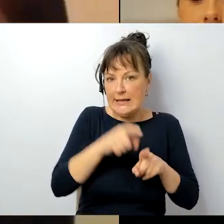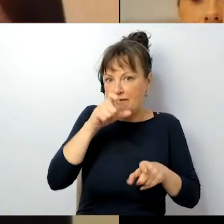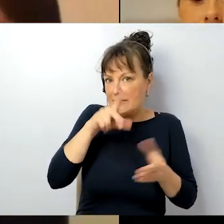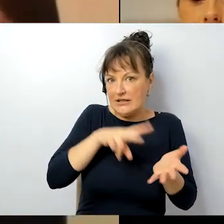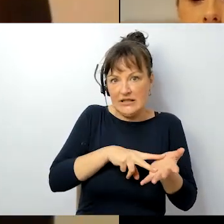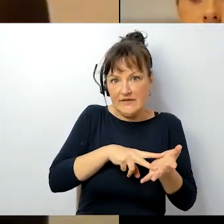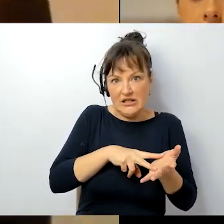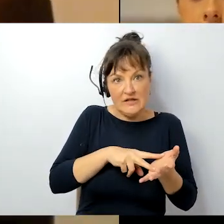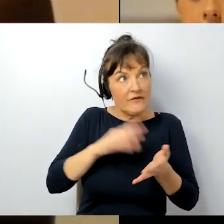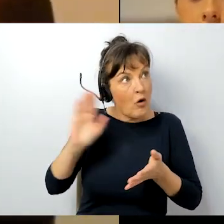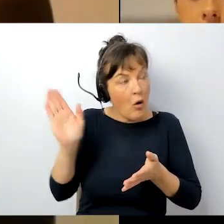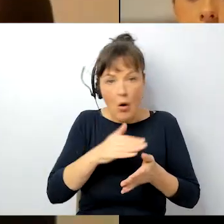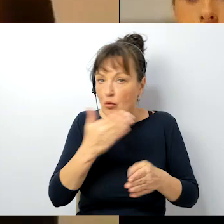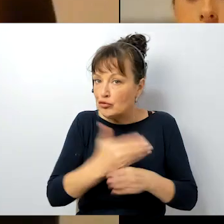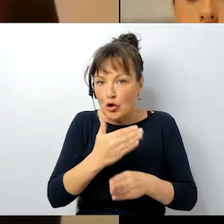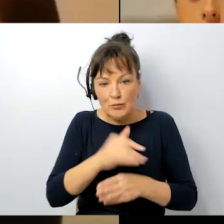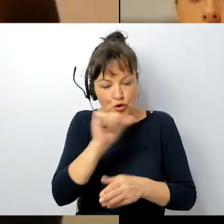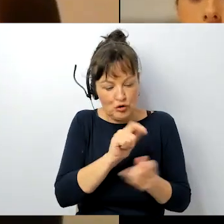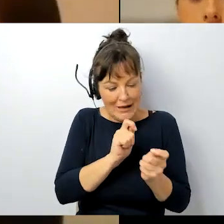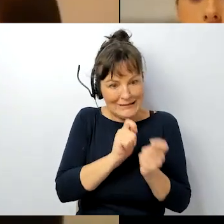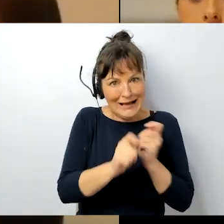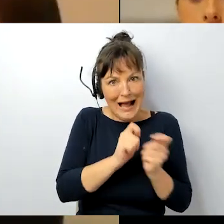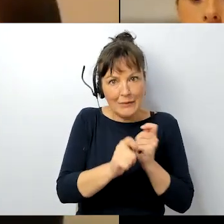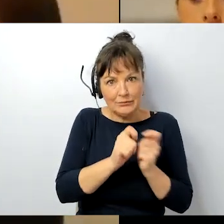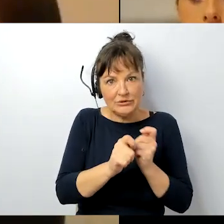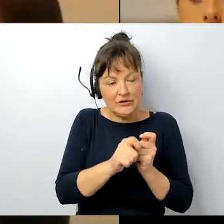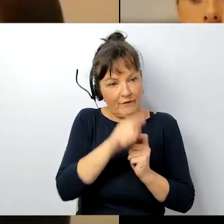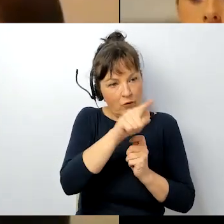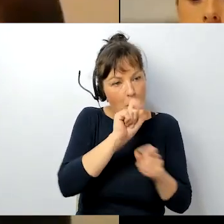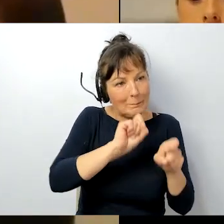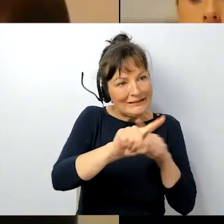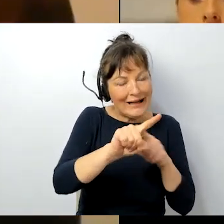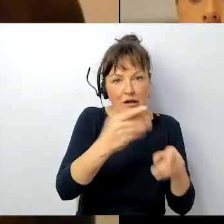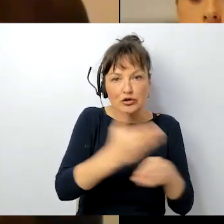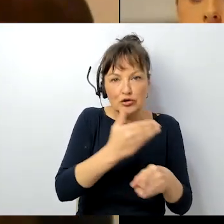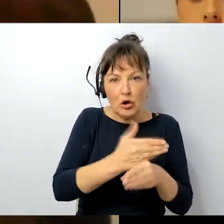You should change your CV for no matter what job you're applying for because it should fit with